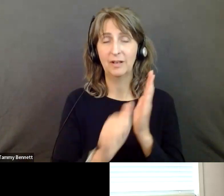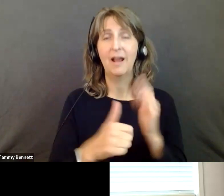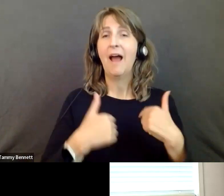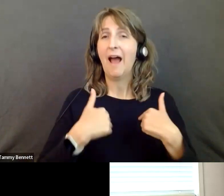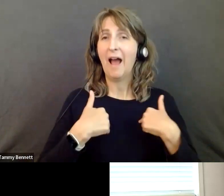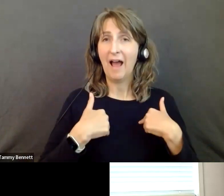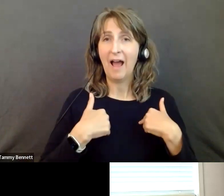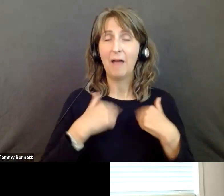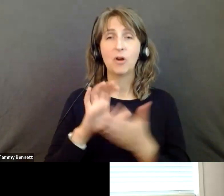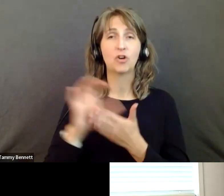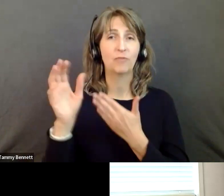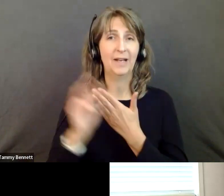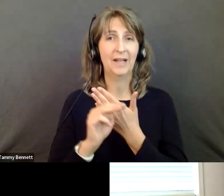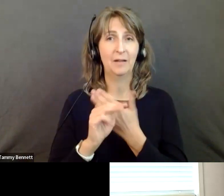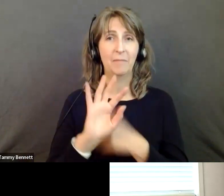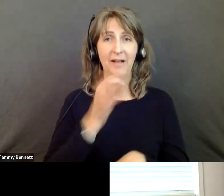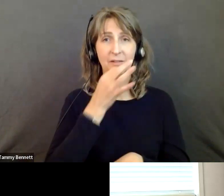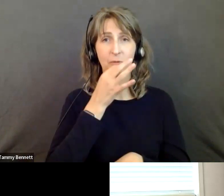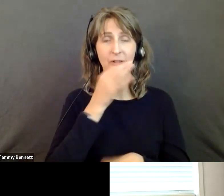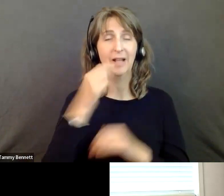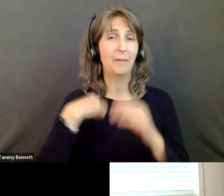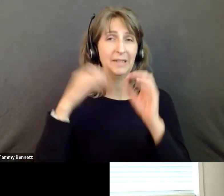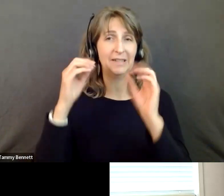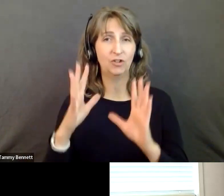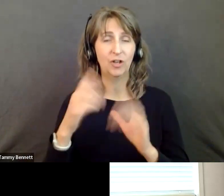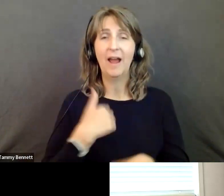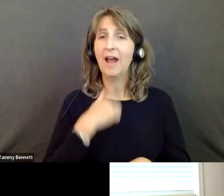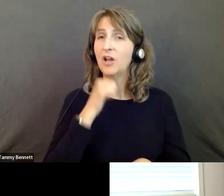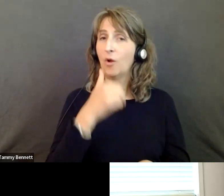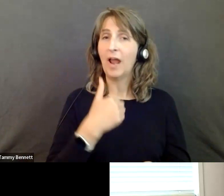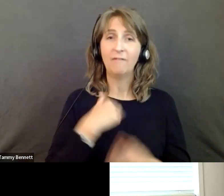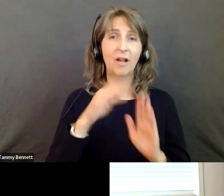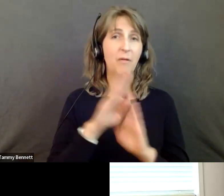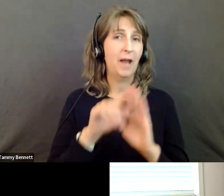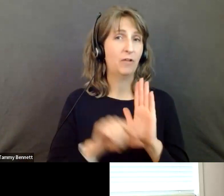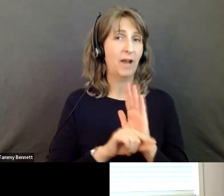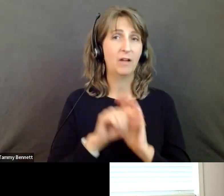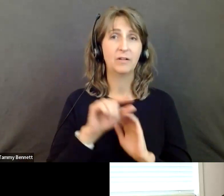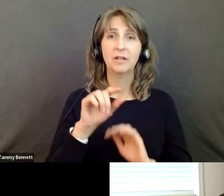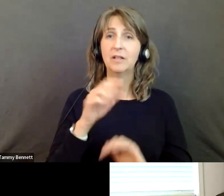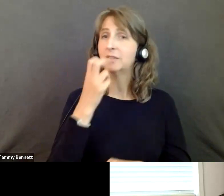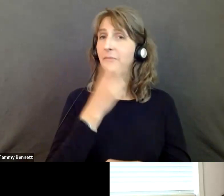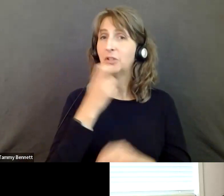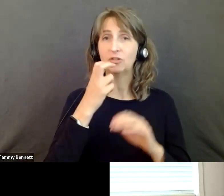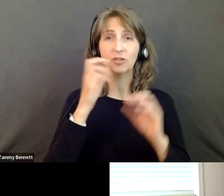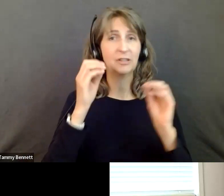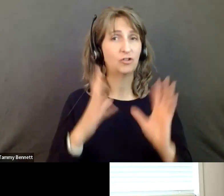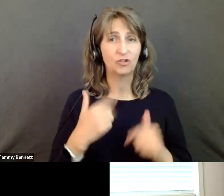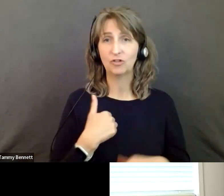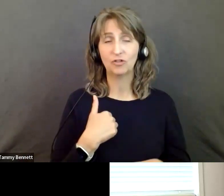I'm a teacher. I don't, I'm not, I don't have the background, the speech therapists have. So it's very, very important to be talking to the whole entire IP team when you're making that decision.